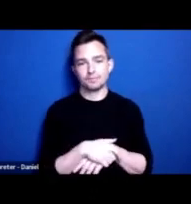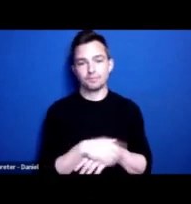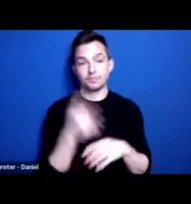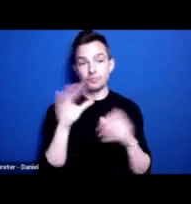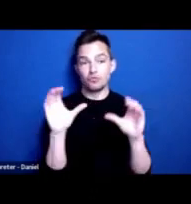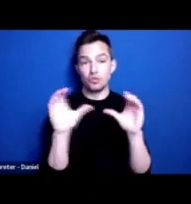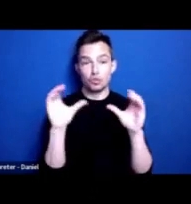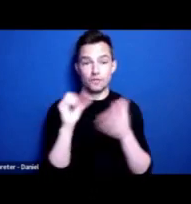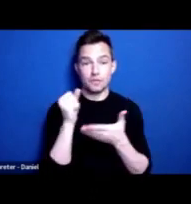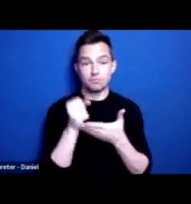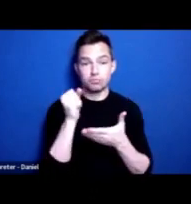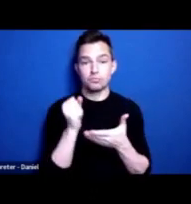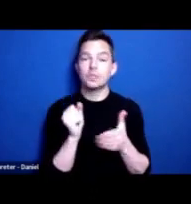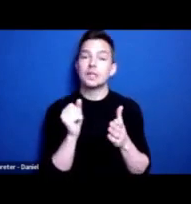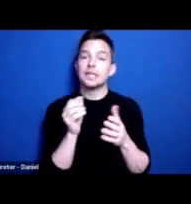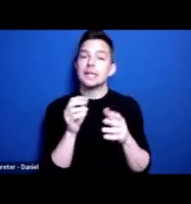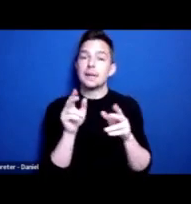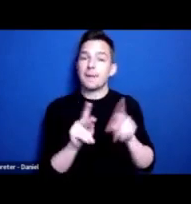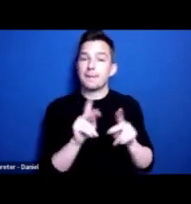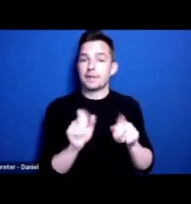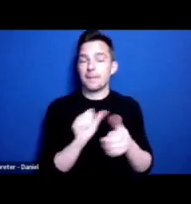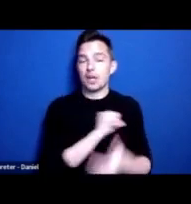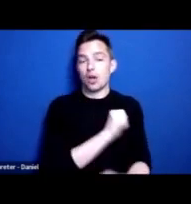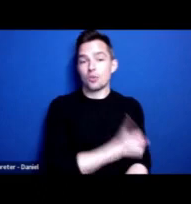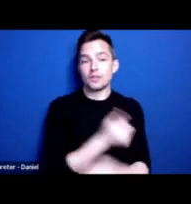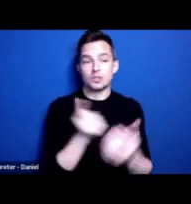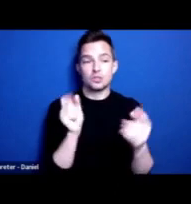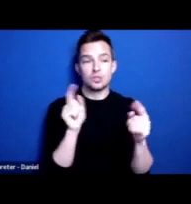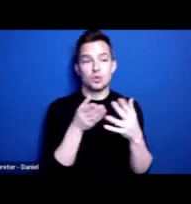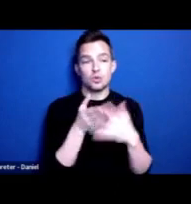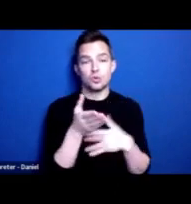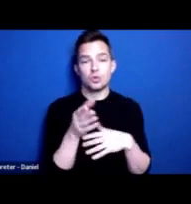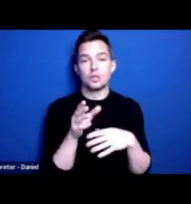Health Services, there are exams that the Colorado providers